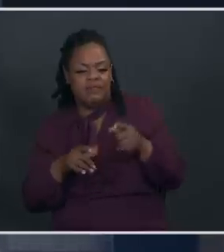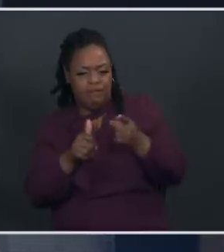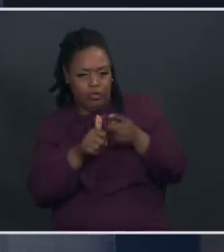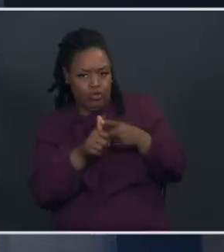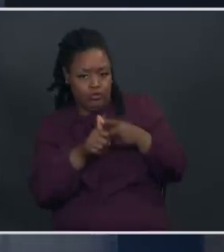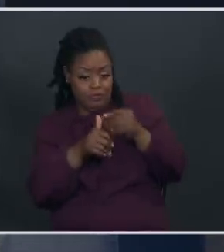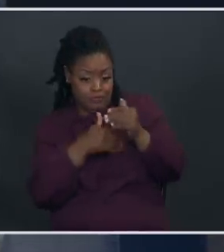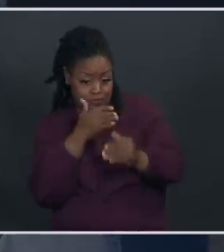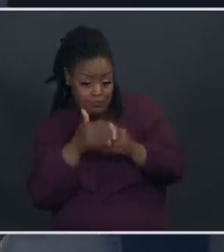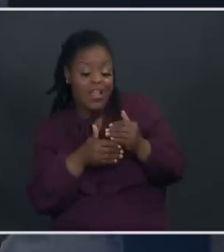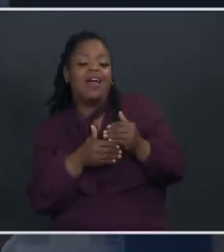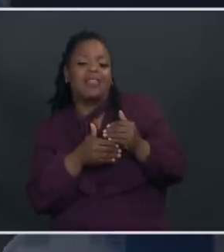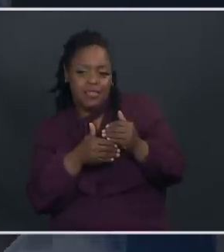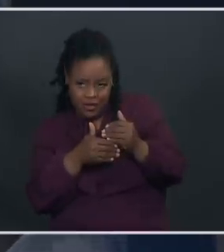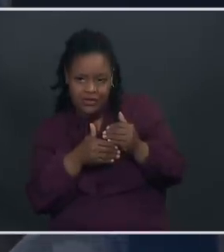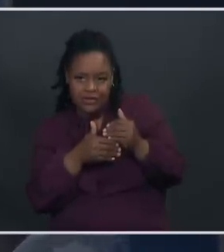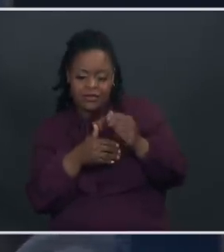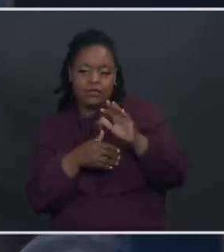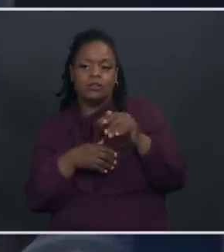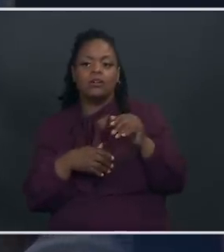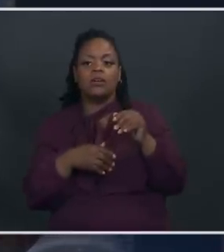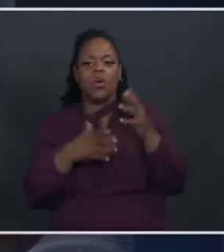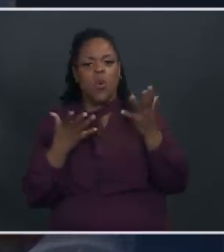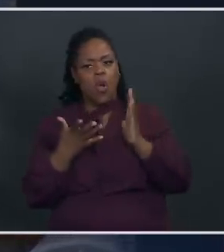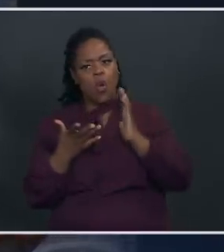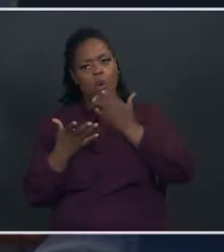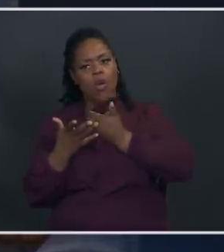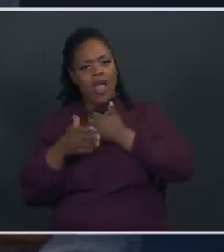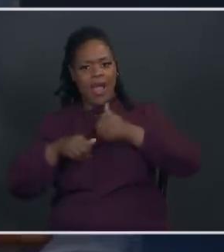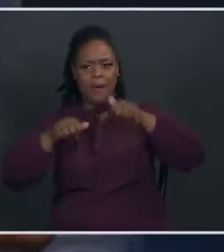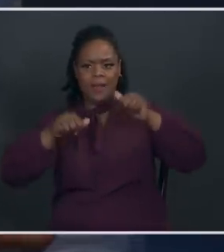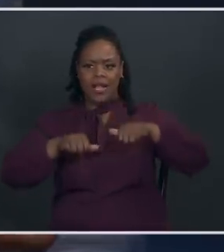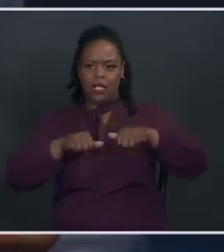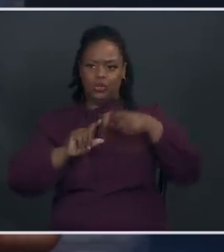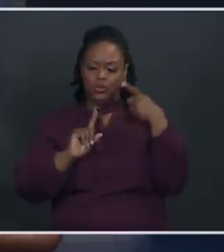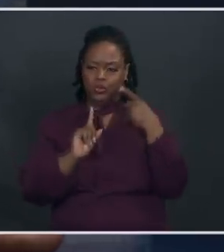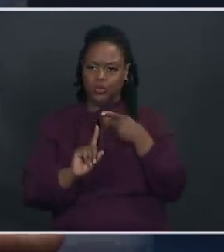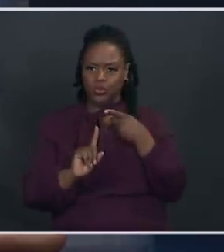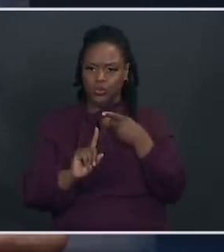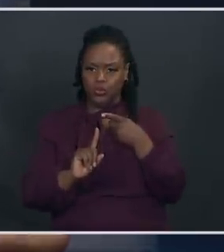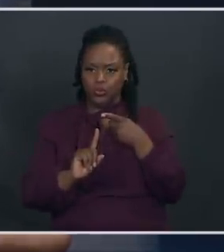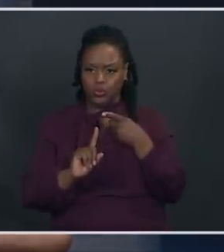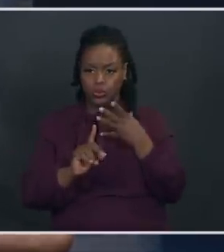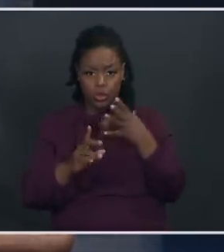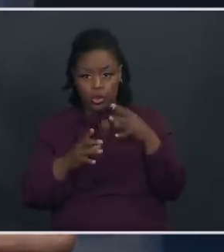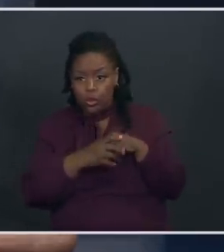it's looking at our ability also to look at coal in that mix. So the program review is going to look